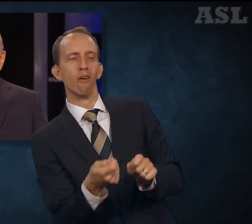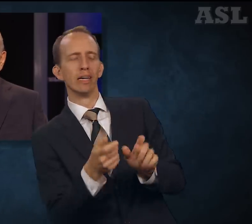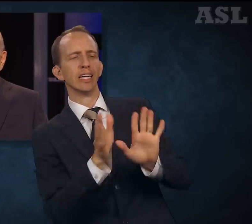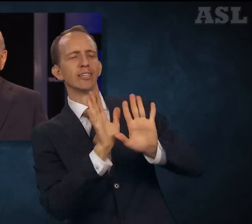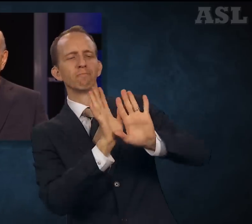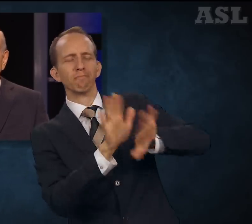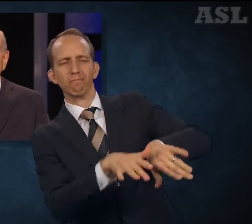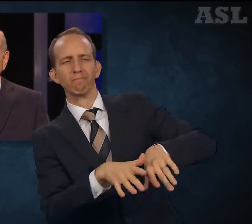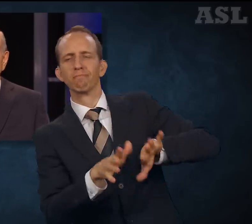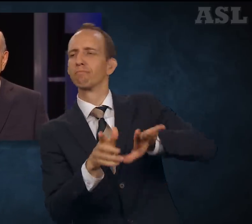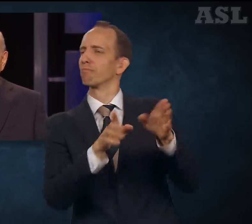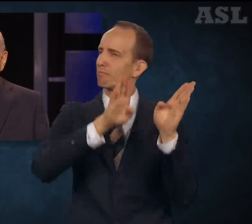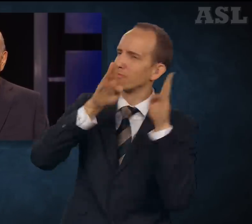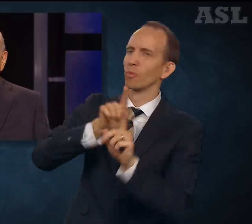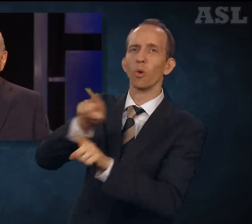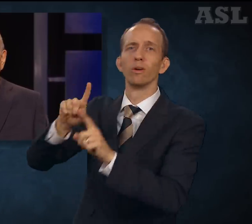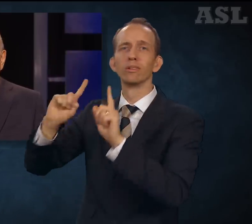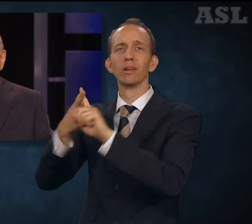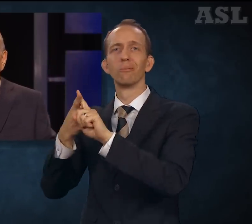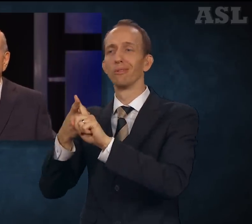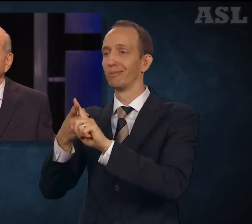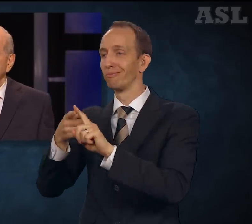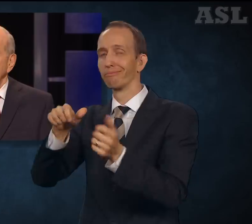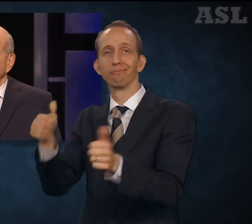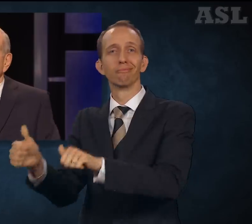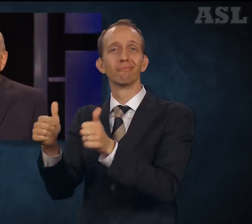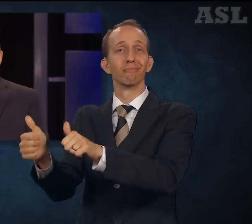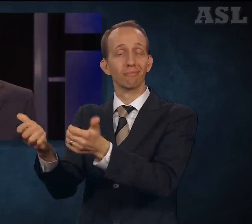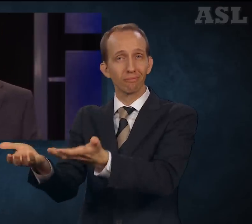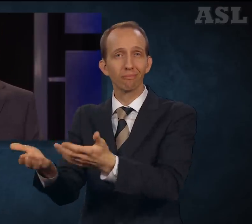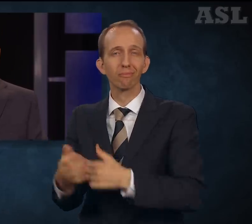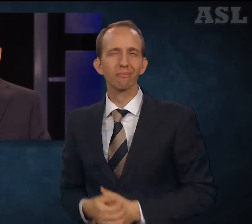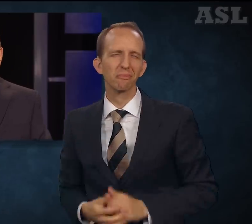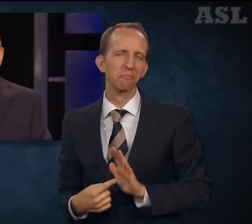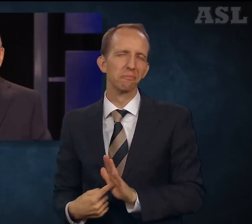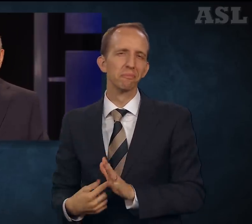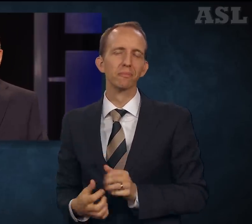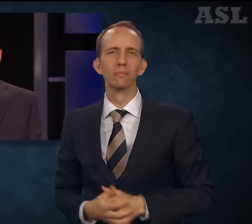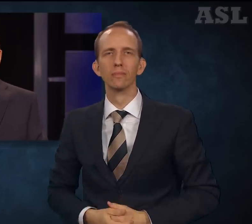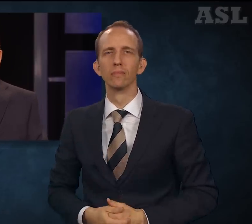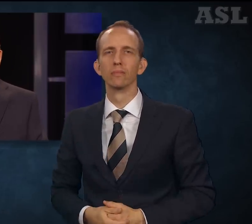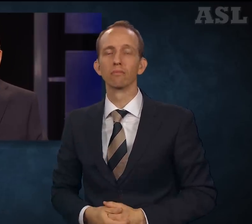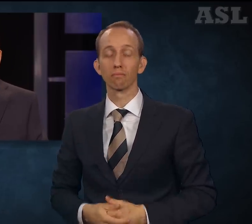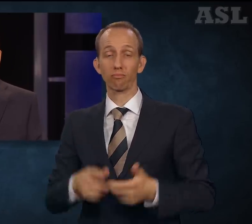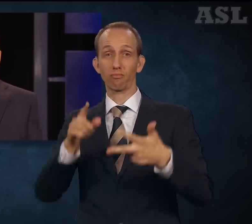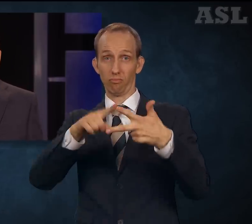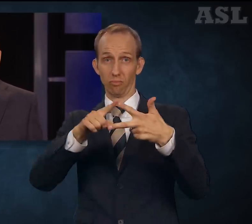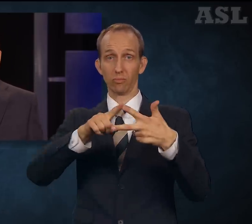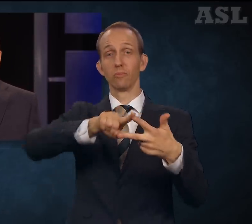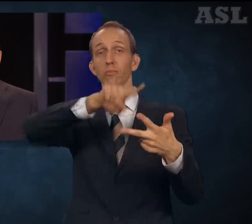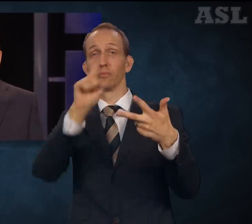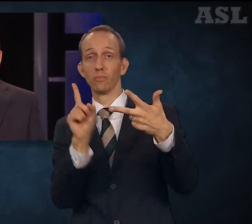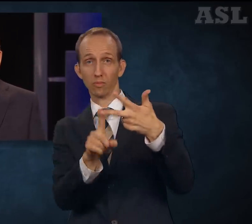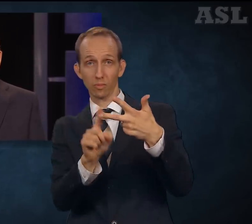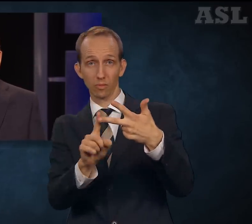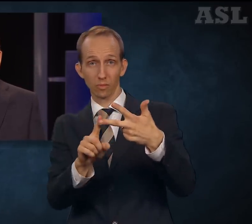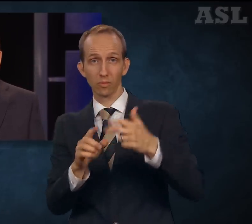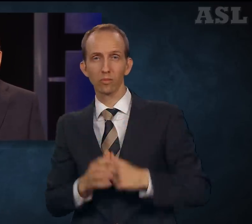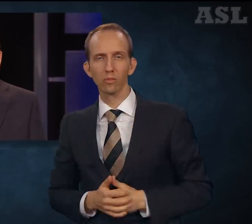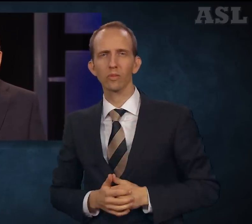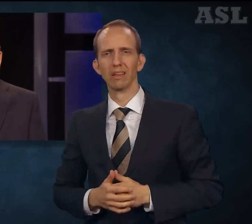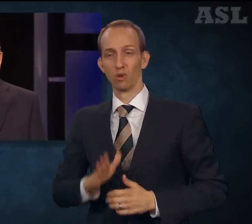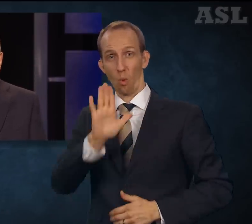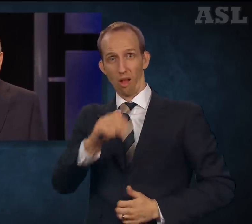AND SPEND THAT TIME IN THE